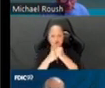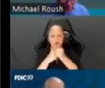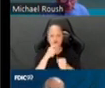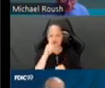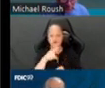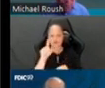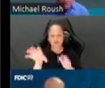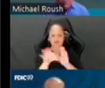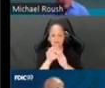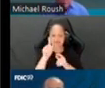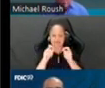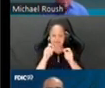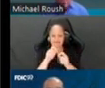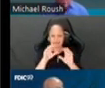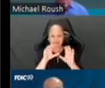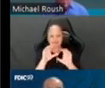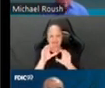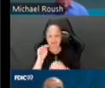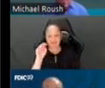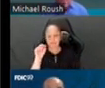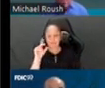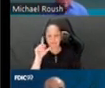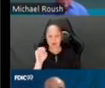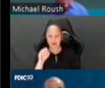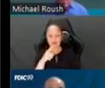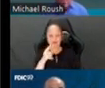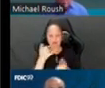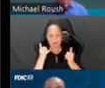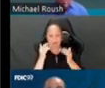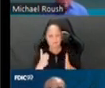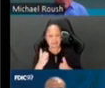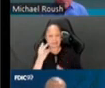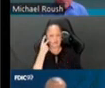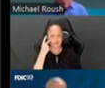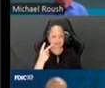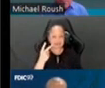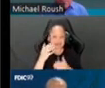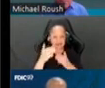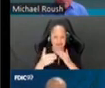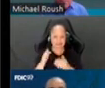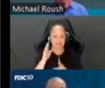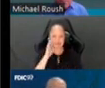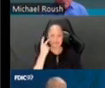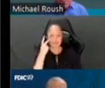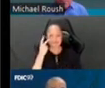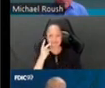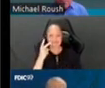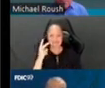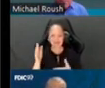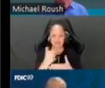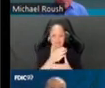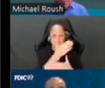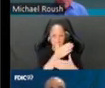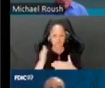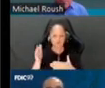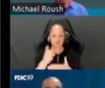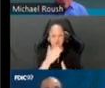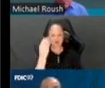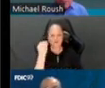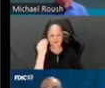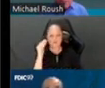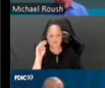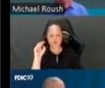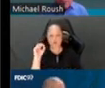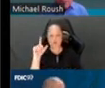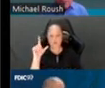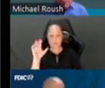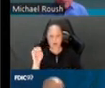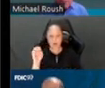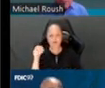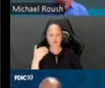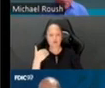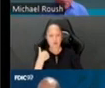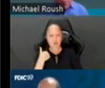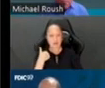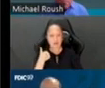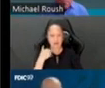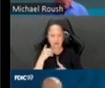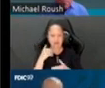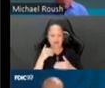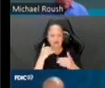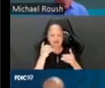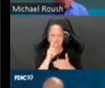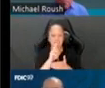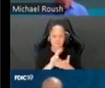modules the player needs to see and complete. We do have practitioners, universities, organizations